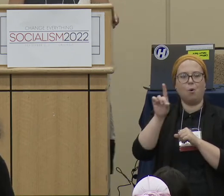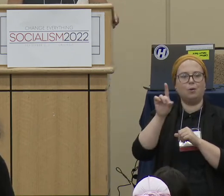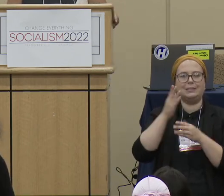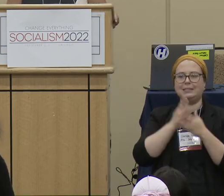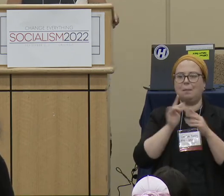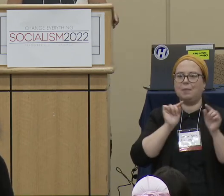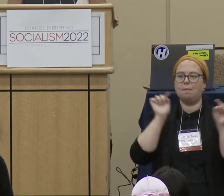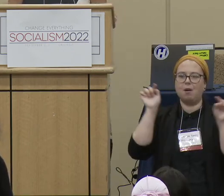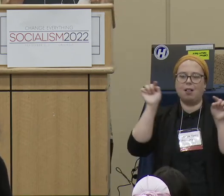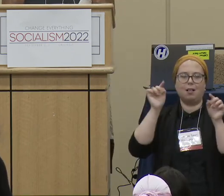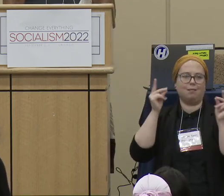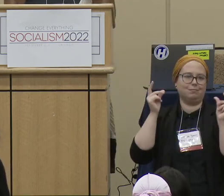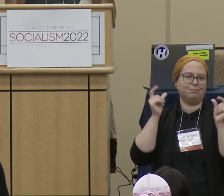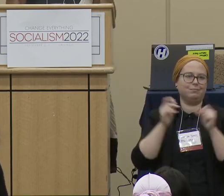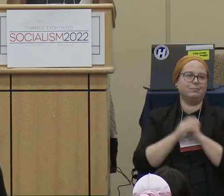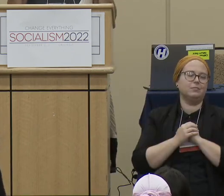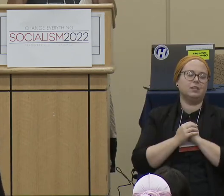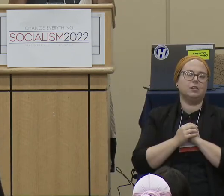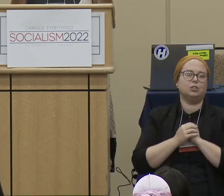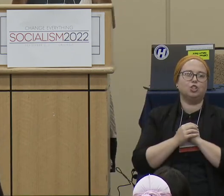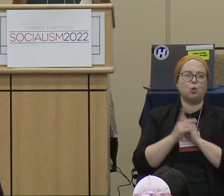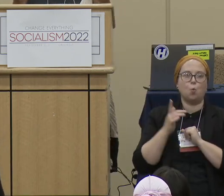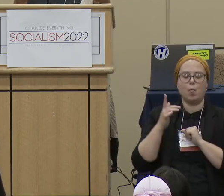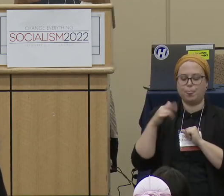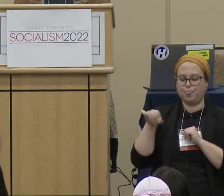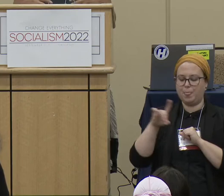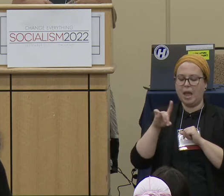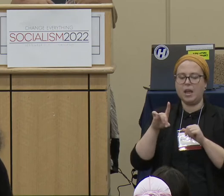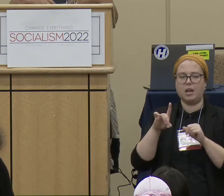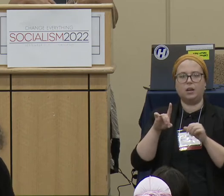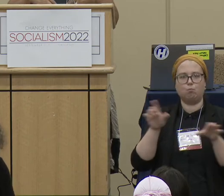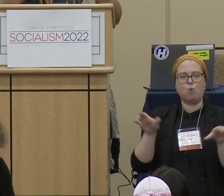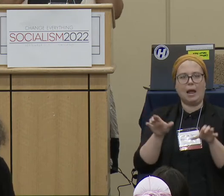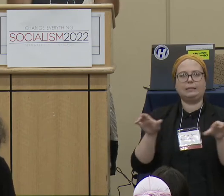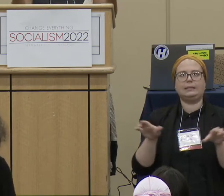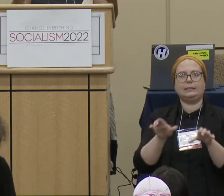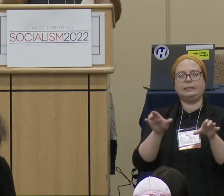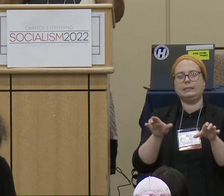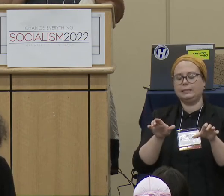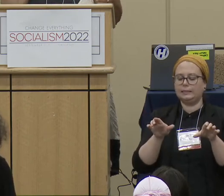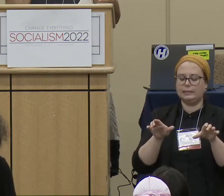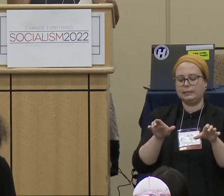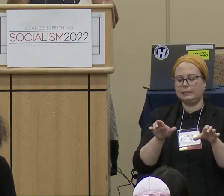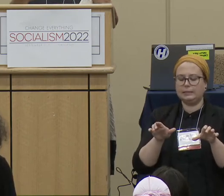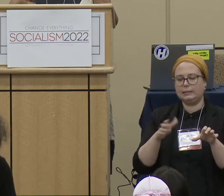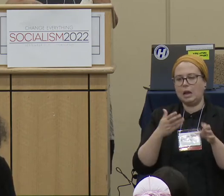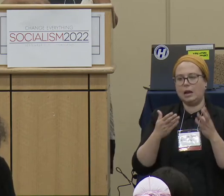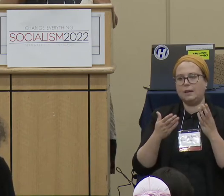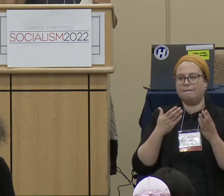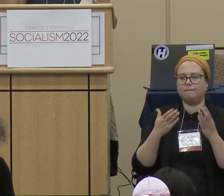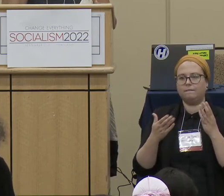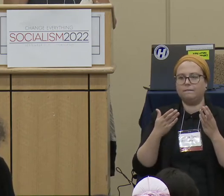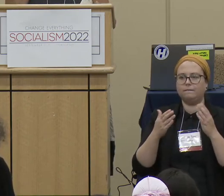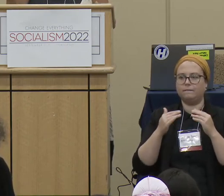≫ BARBARA: Okay. BOLD people in the room . They practice a kind